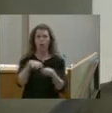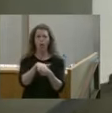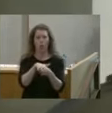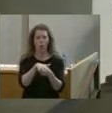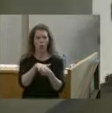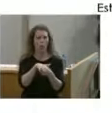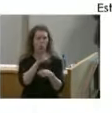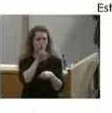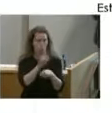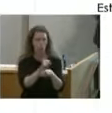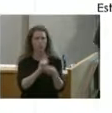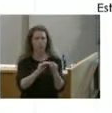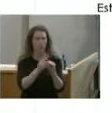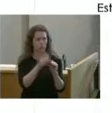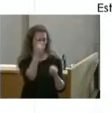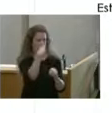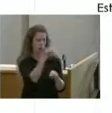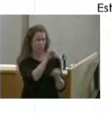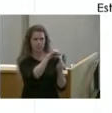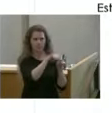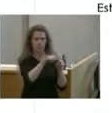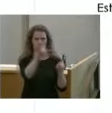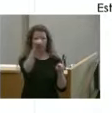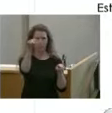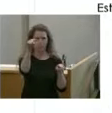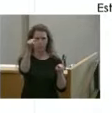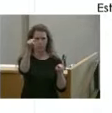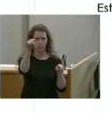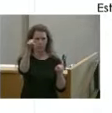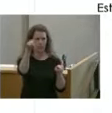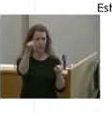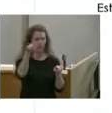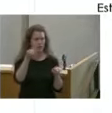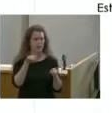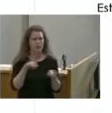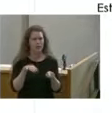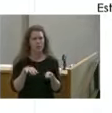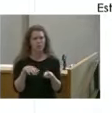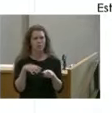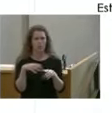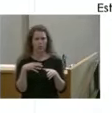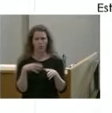correct? Yeah, so, to put this in perspective... Hank Sims: Although, although the bulk